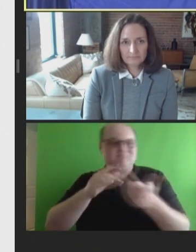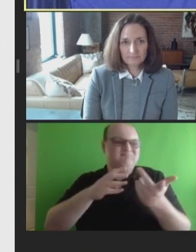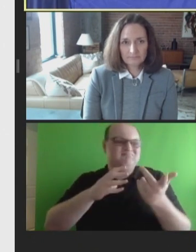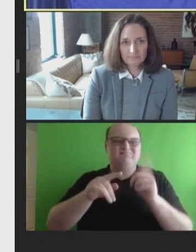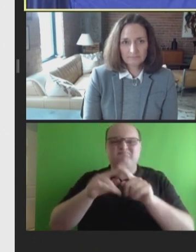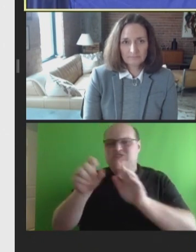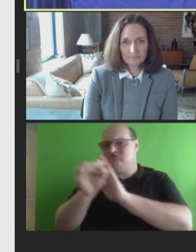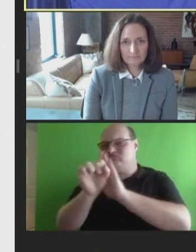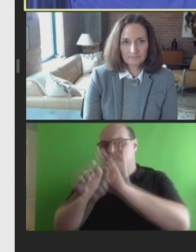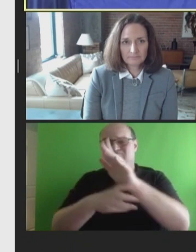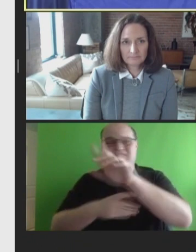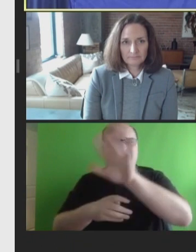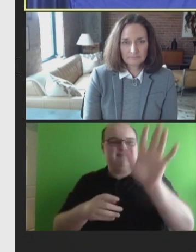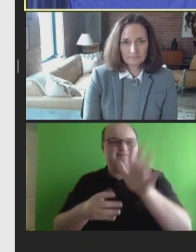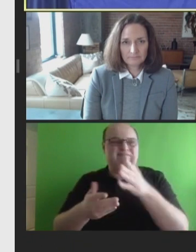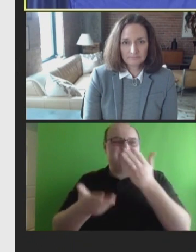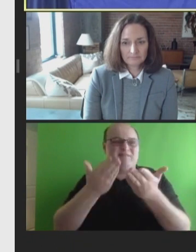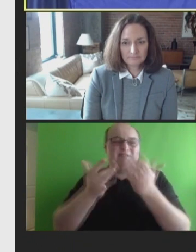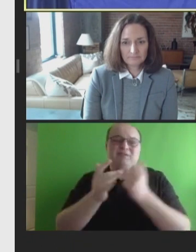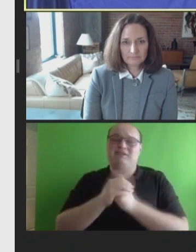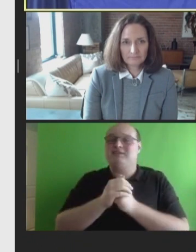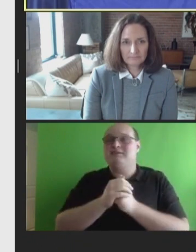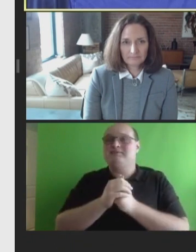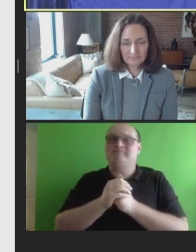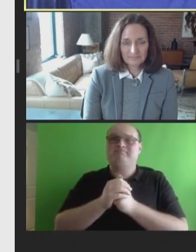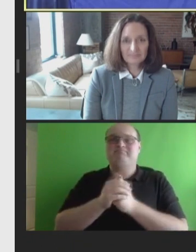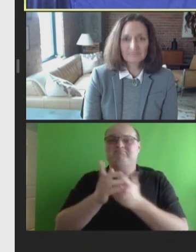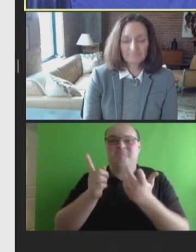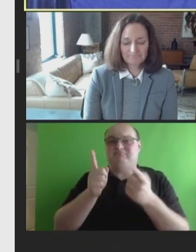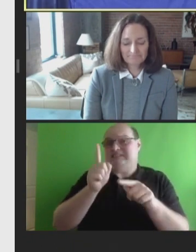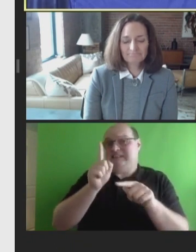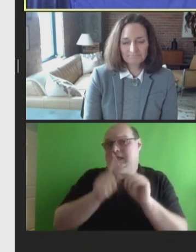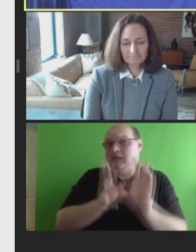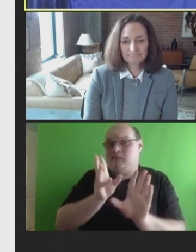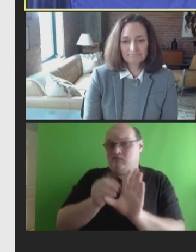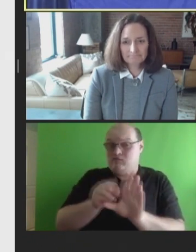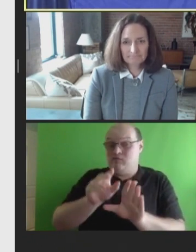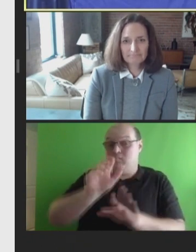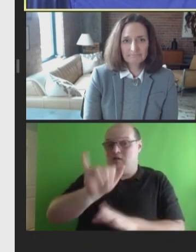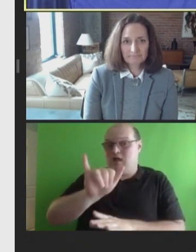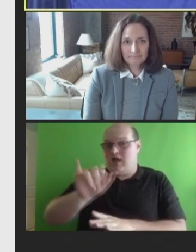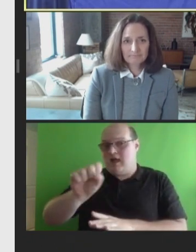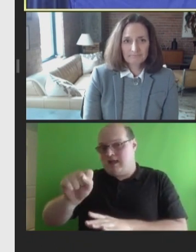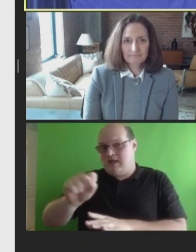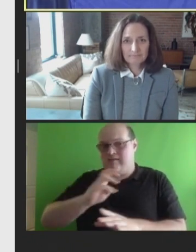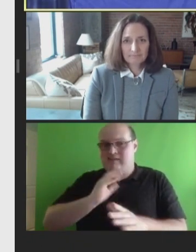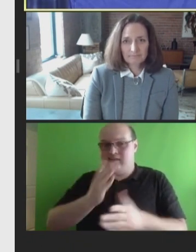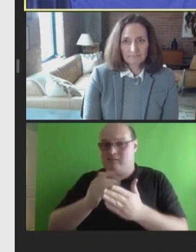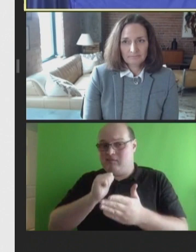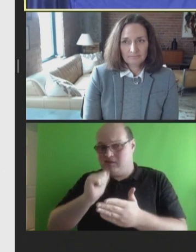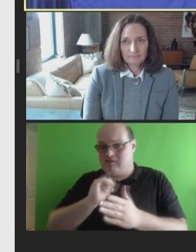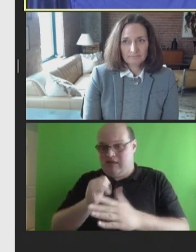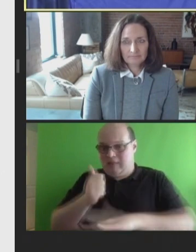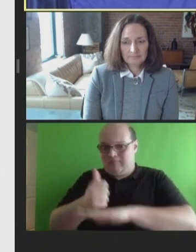it may be that they can't be integrated into an IIS based on potential state legislation